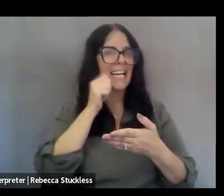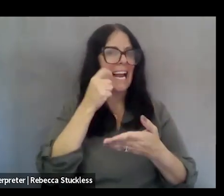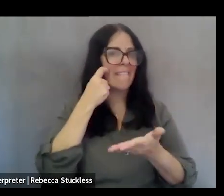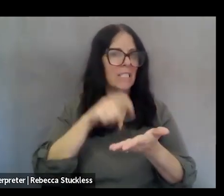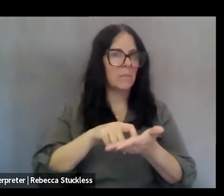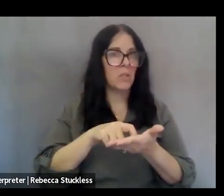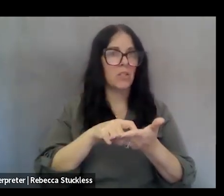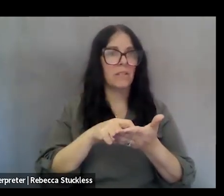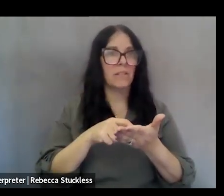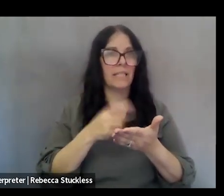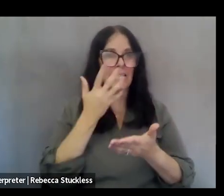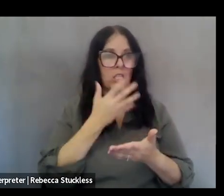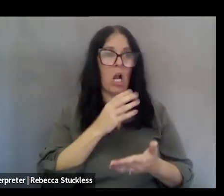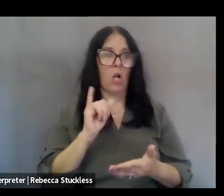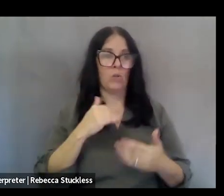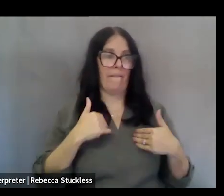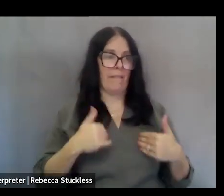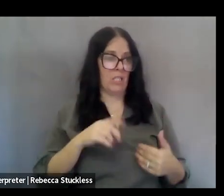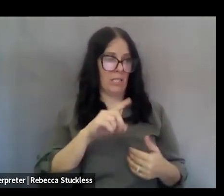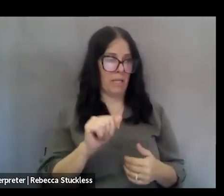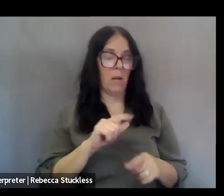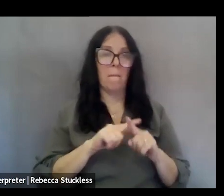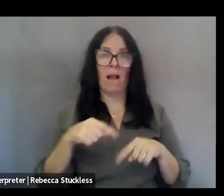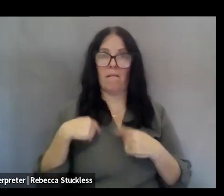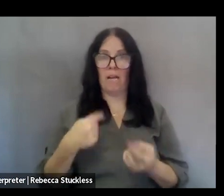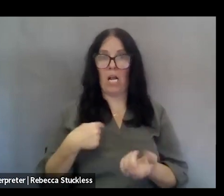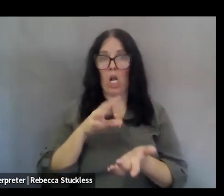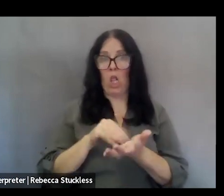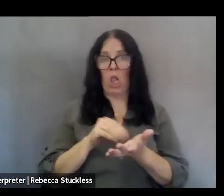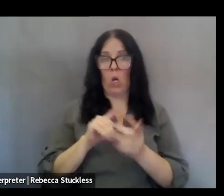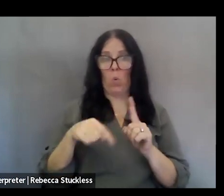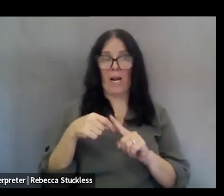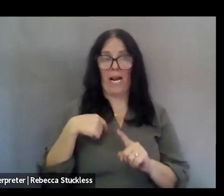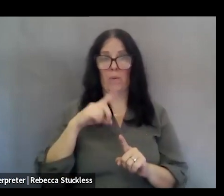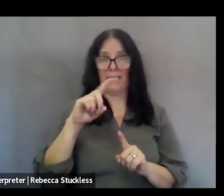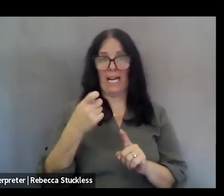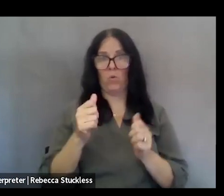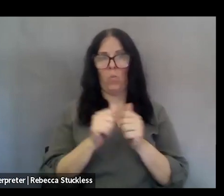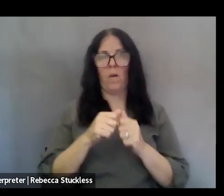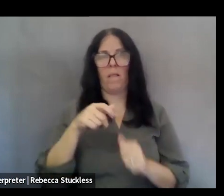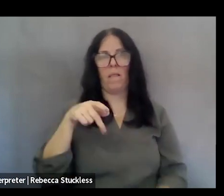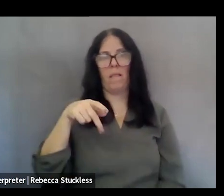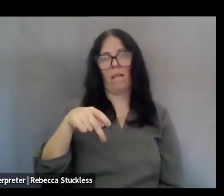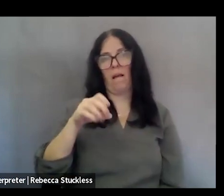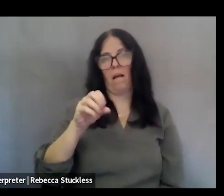well as a physical disability, but I learned as I was diagnosed with POTS a few years ago that